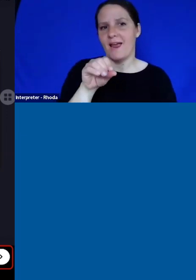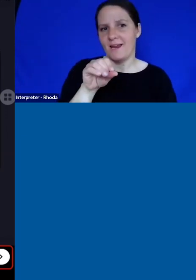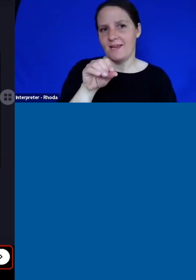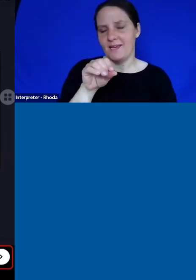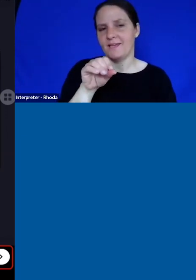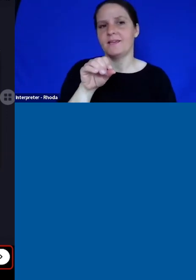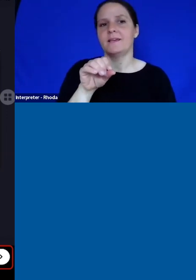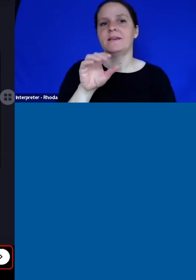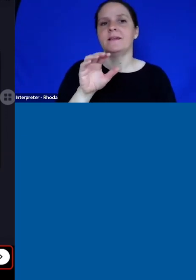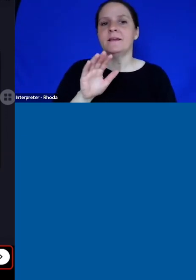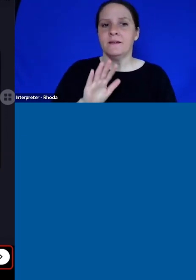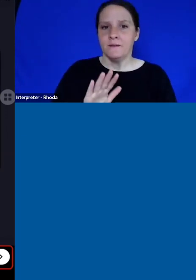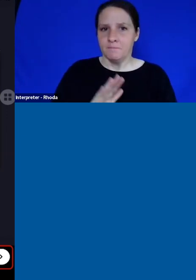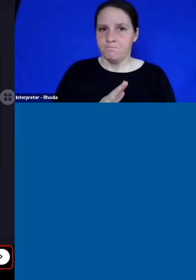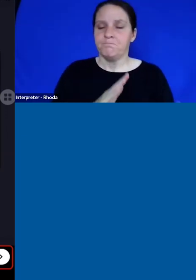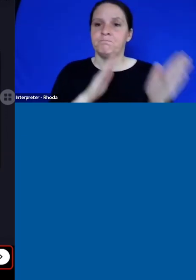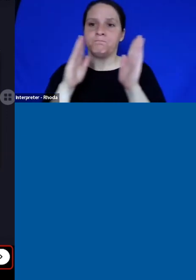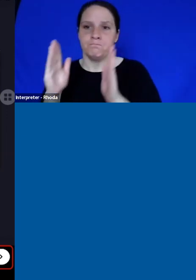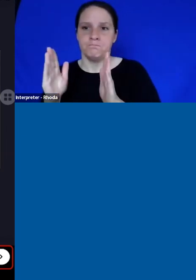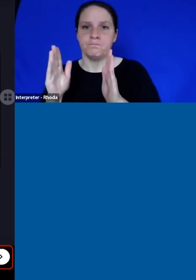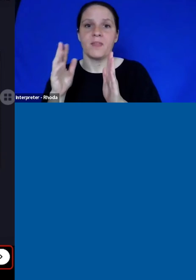The third screenshot is now we're back to Instagram,